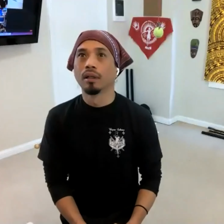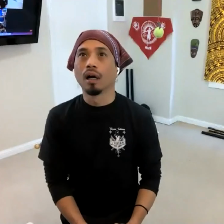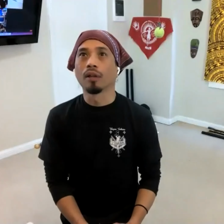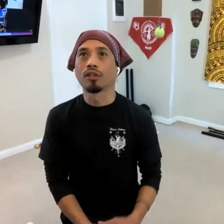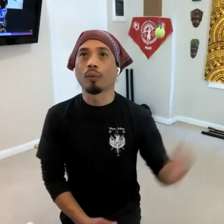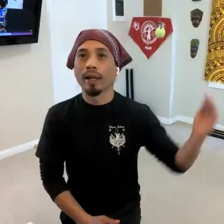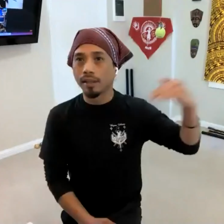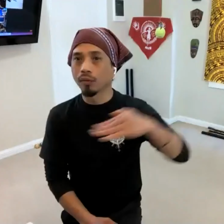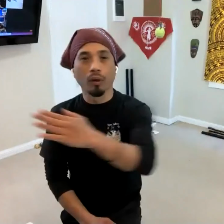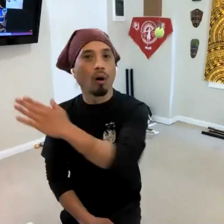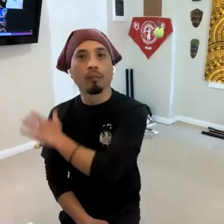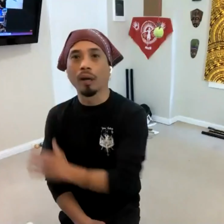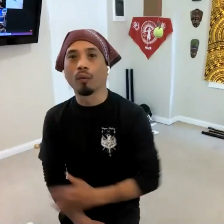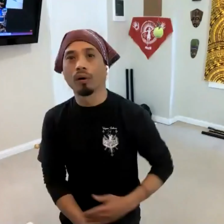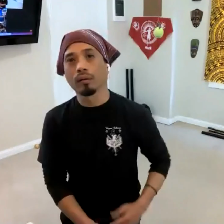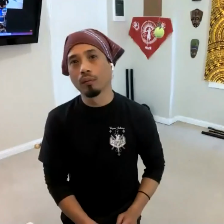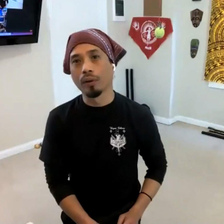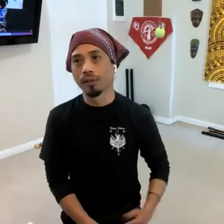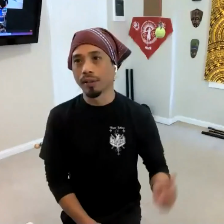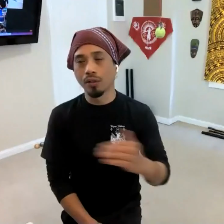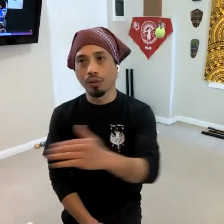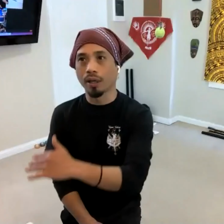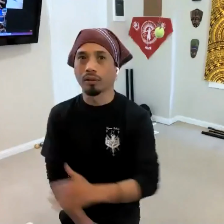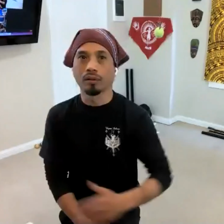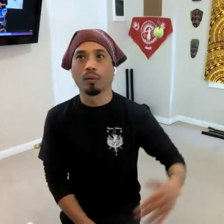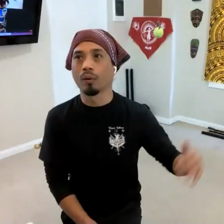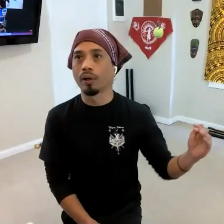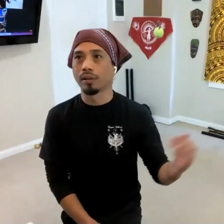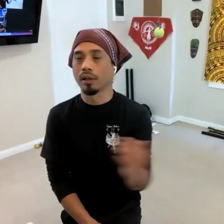WITH IT THREADS IN WITH ALL OF MY WORK WHETHER IT IS AS AN